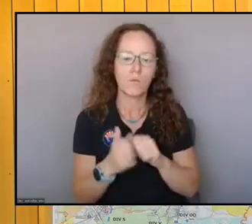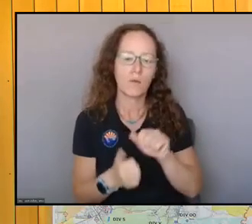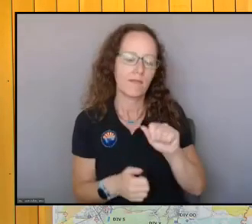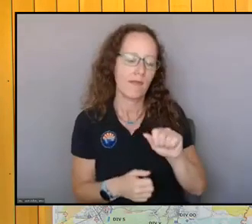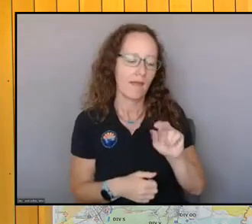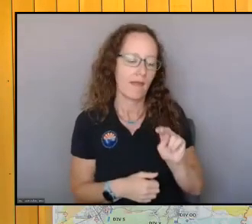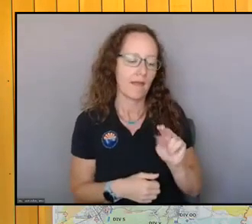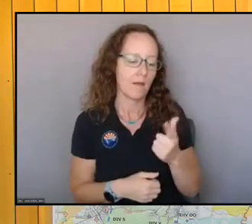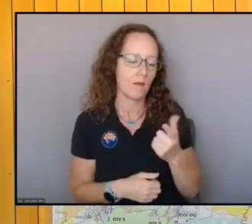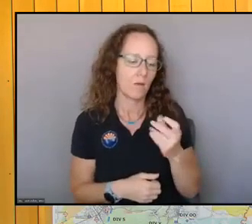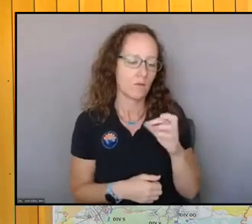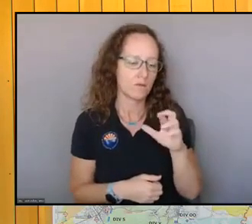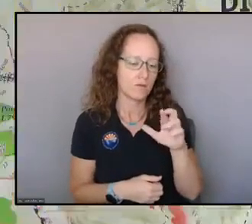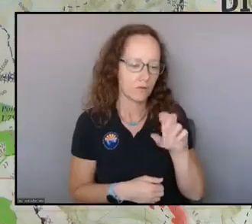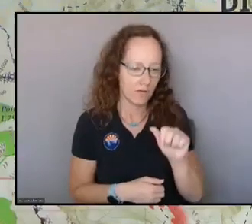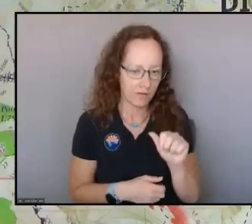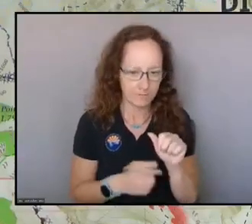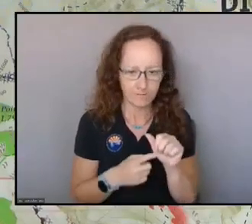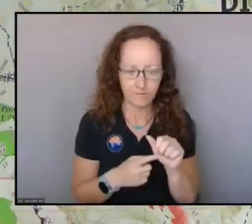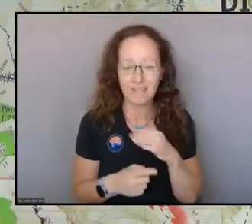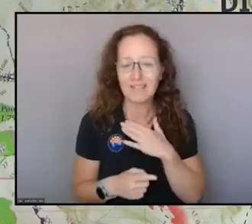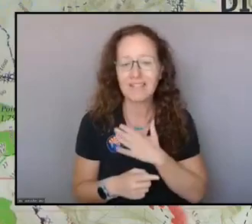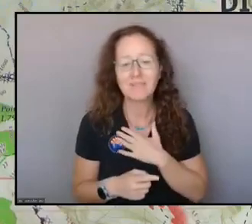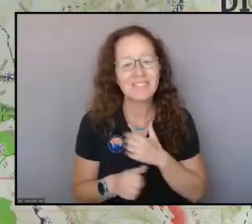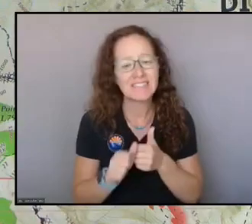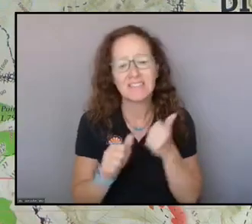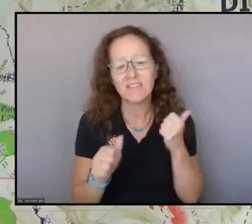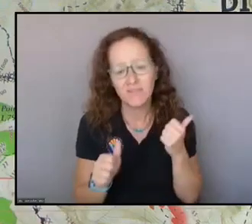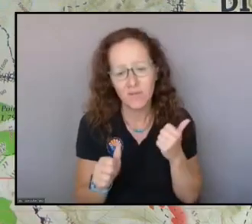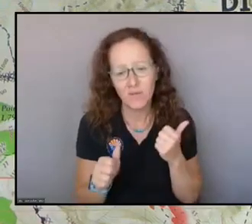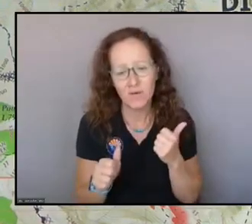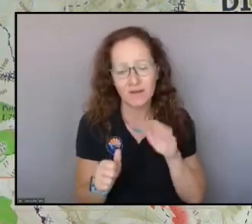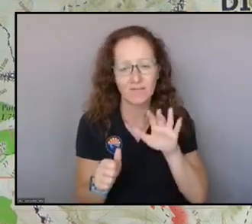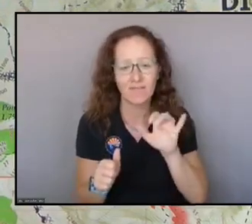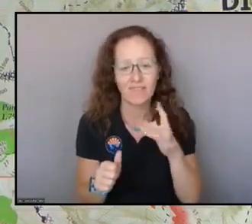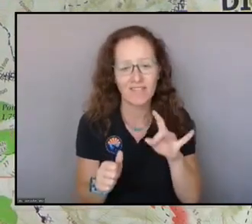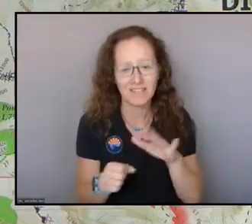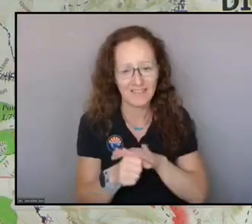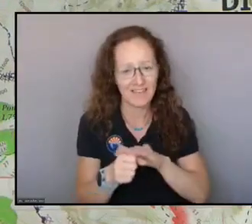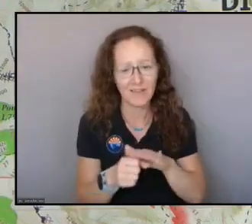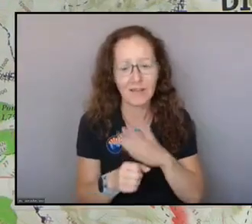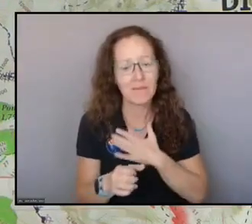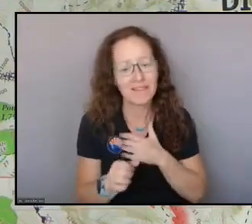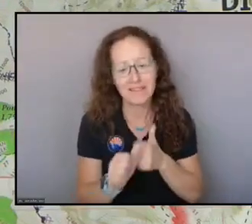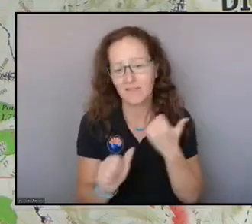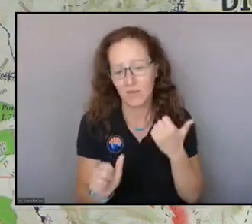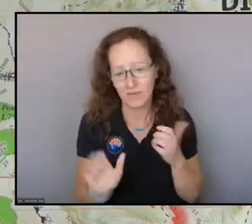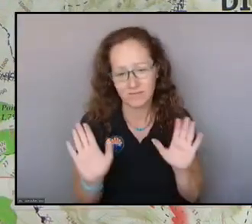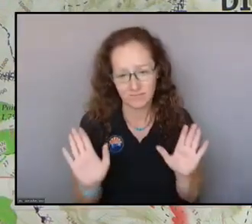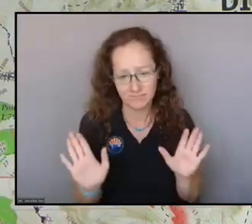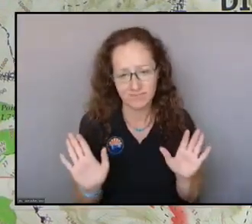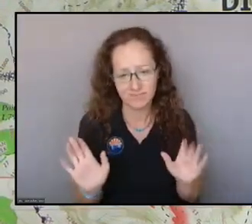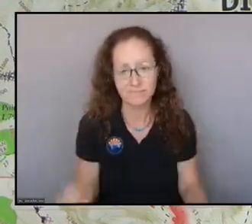WE ARE ASKING IF YOU COULD PLEASE AVOID THIS AREA ON